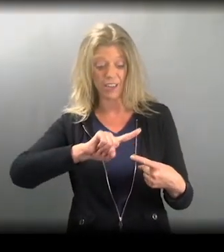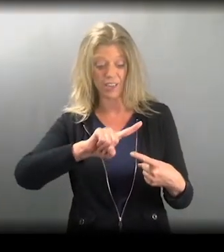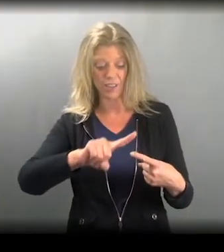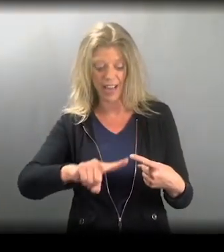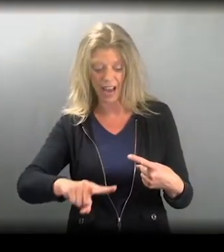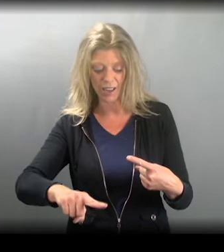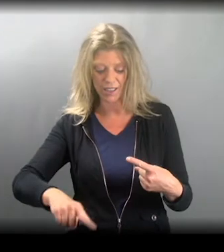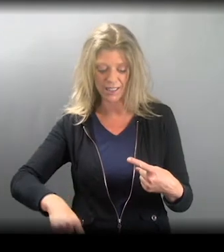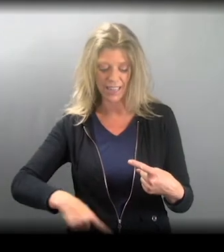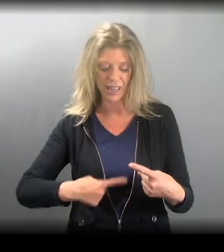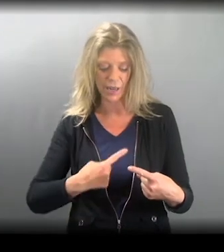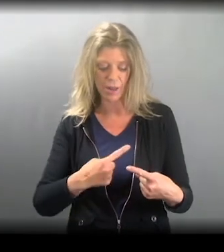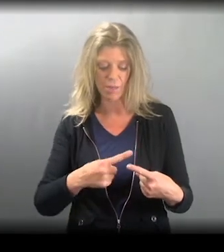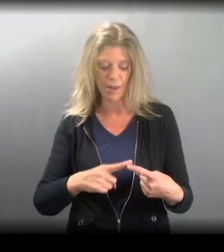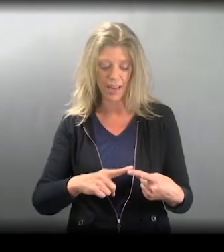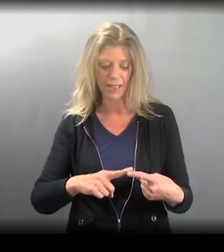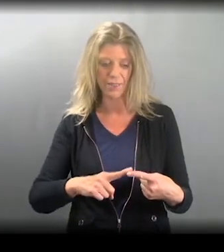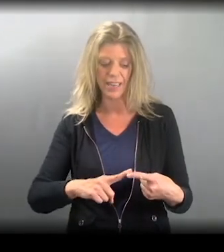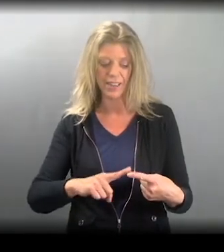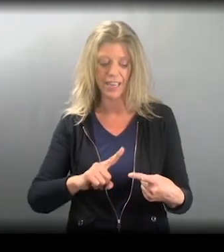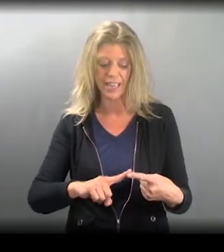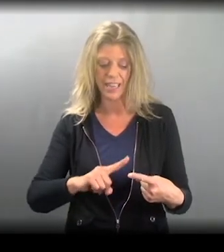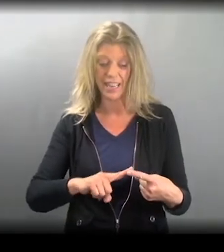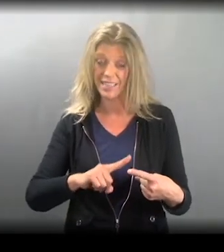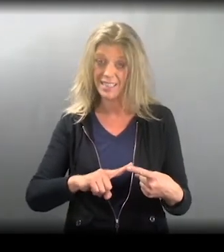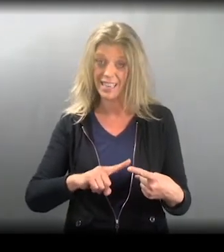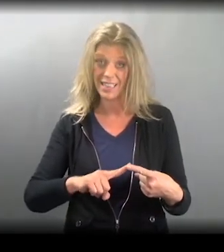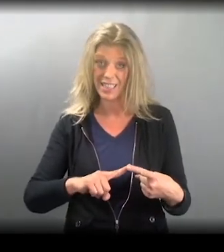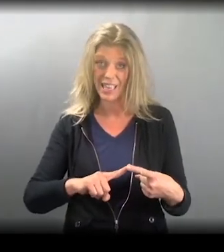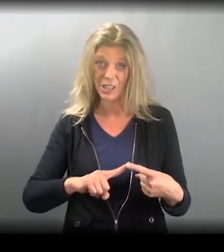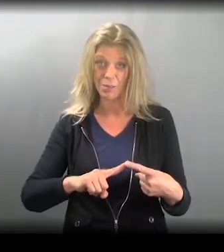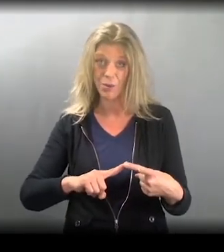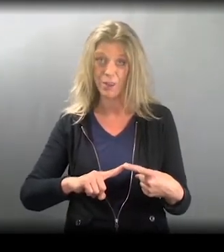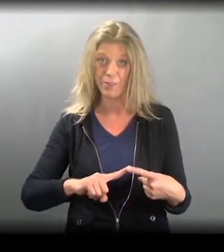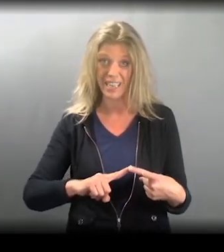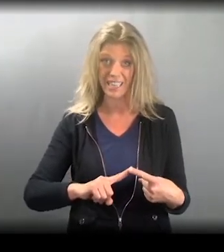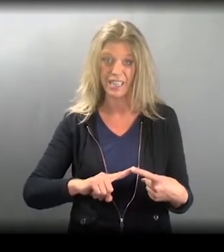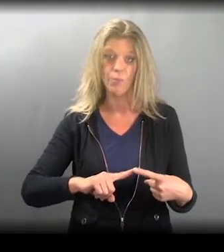It goes out, down, and back around. And it ends touching your support finger.